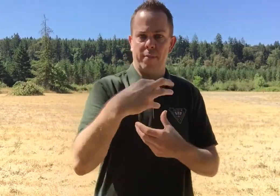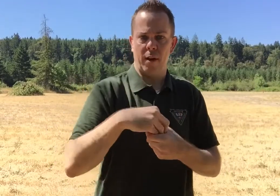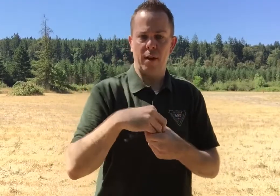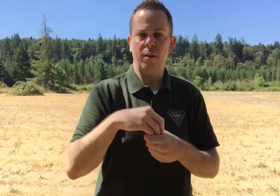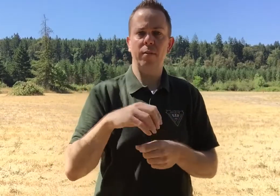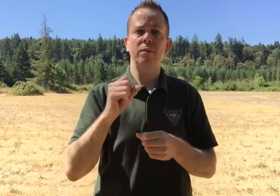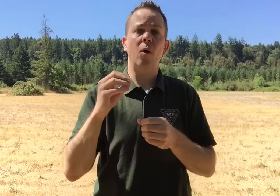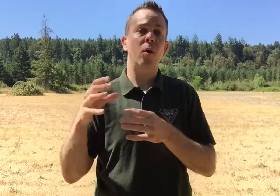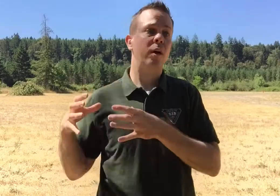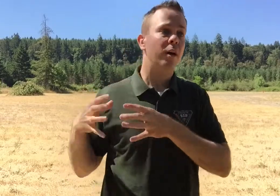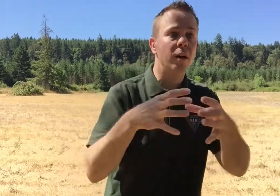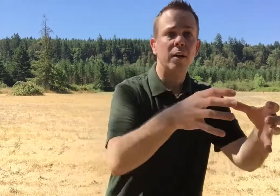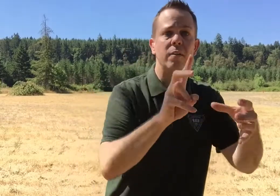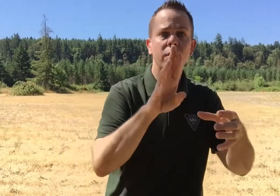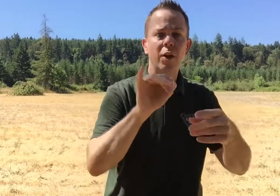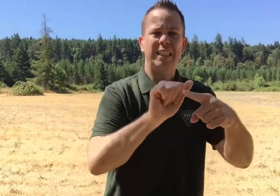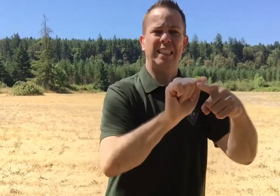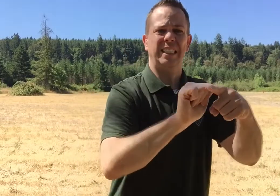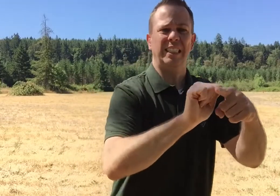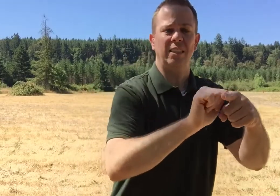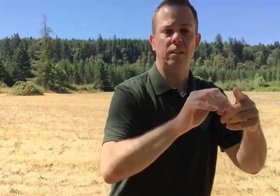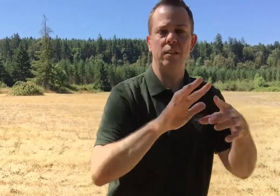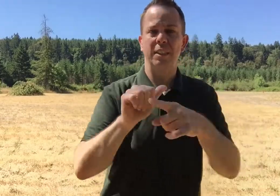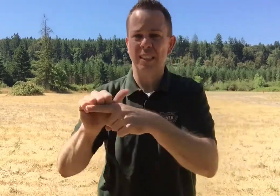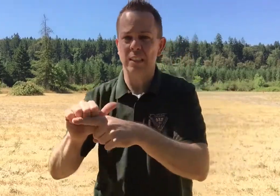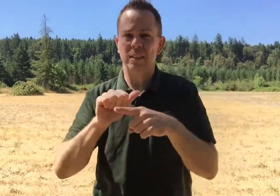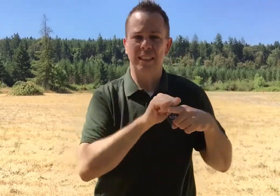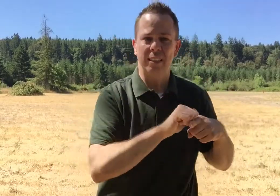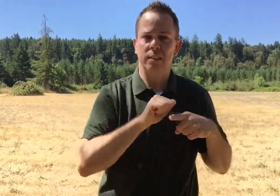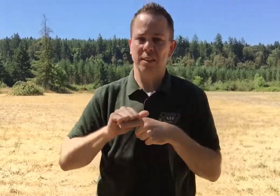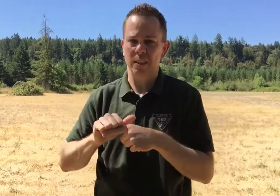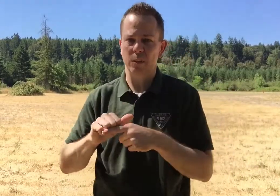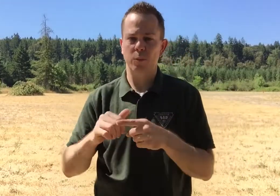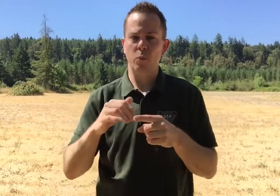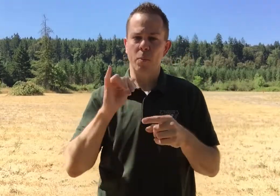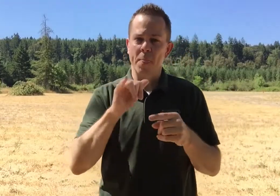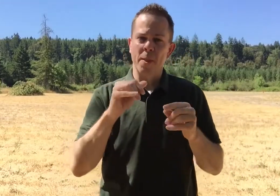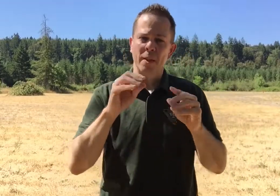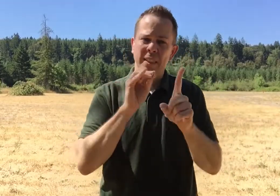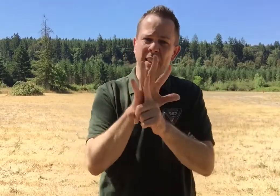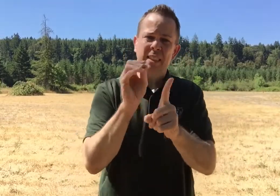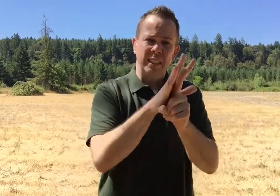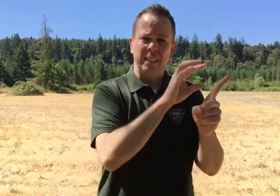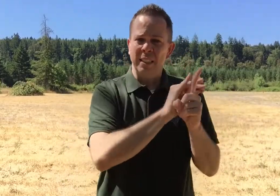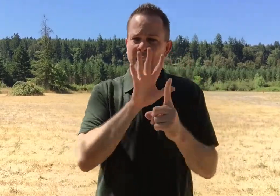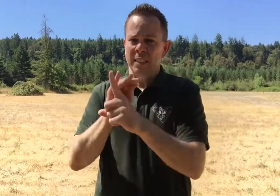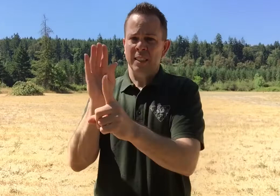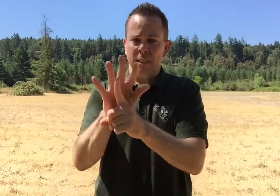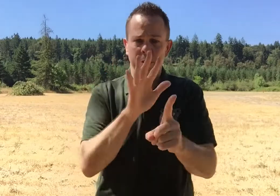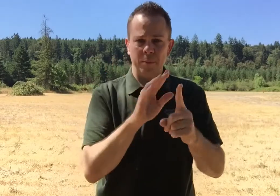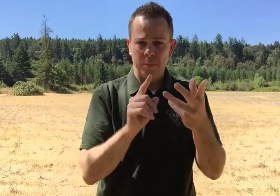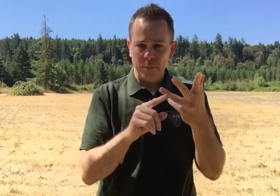In this way, the word is getting out to those who need to hear it.